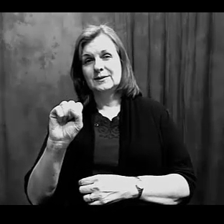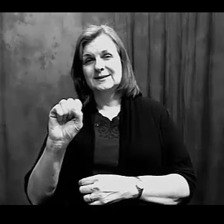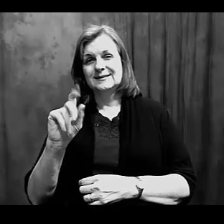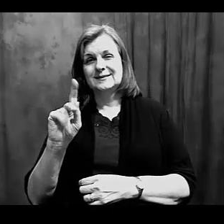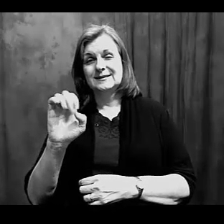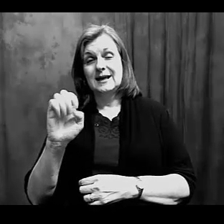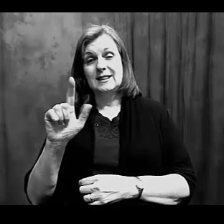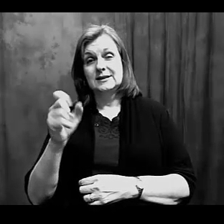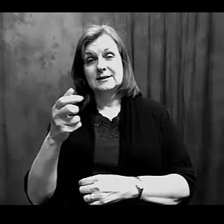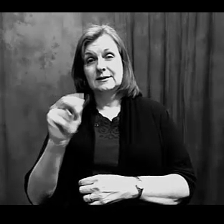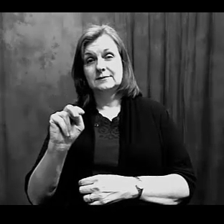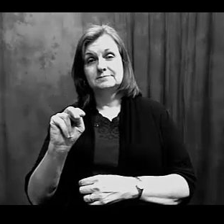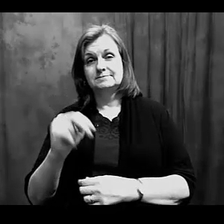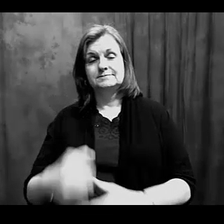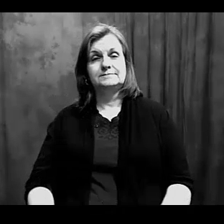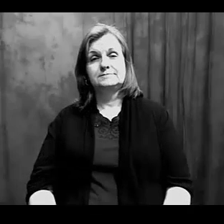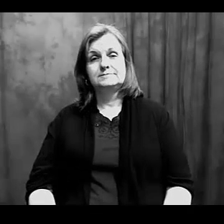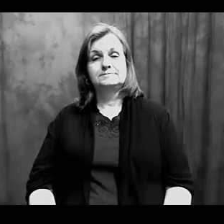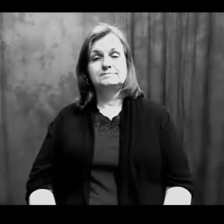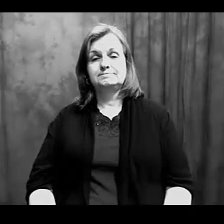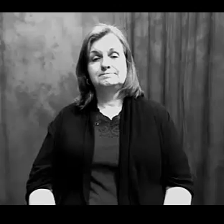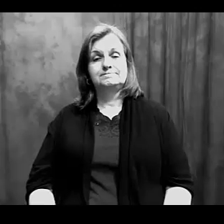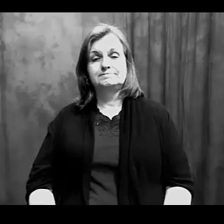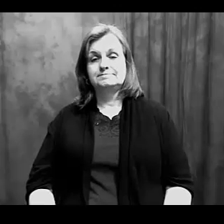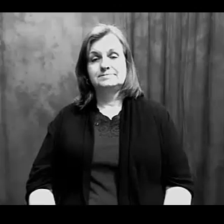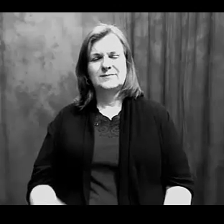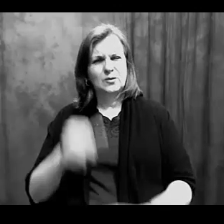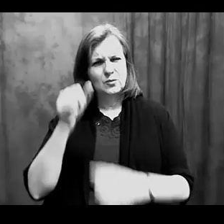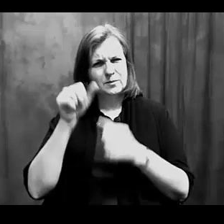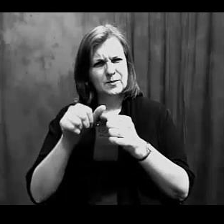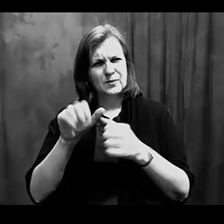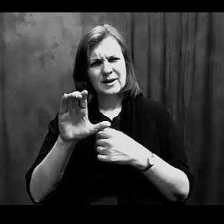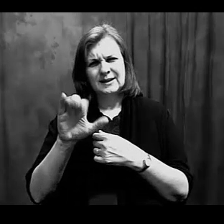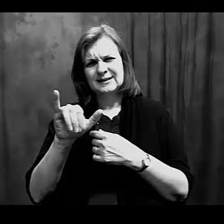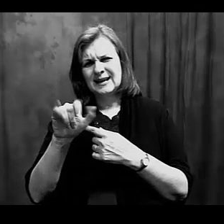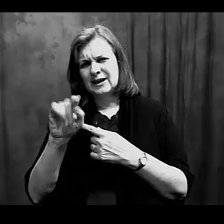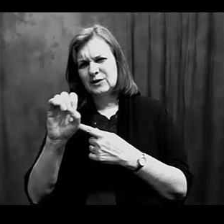there's no cytoskeleton